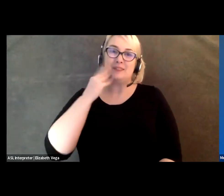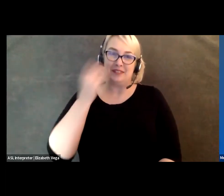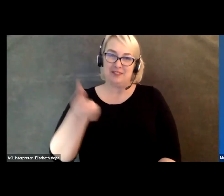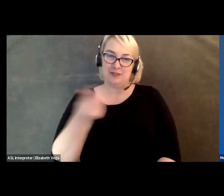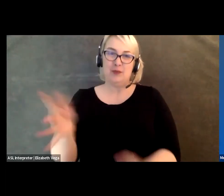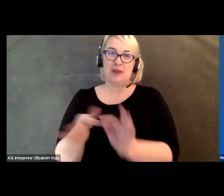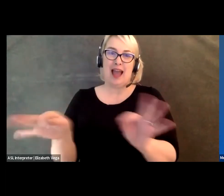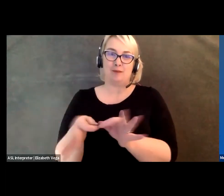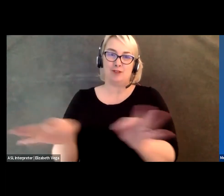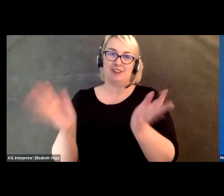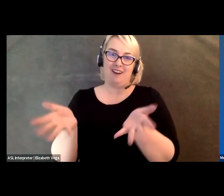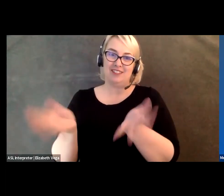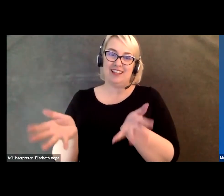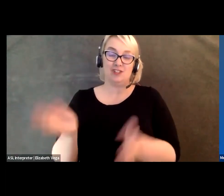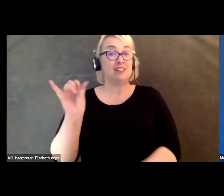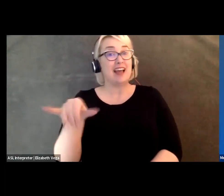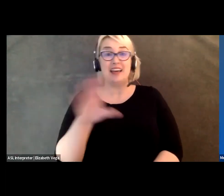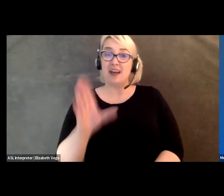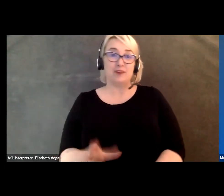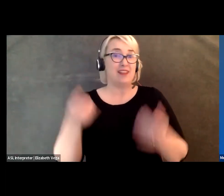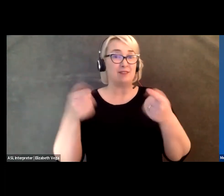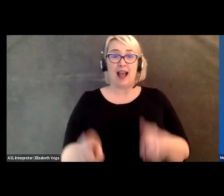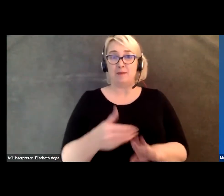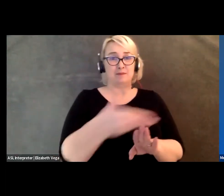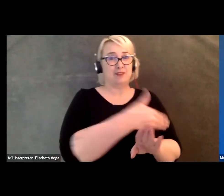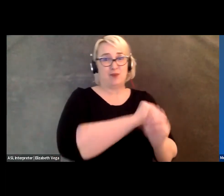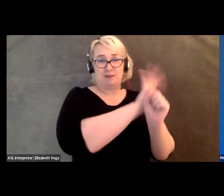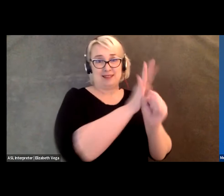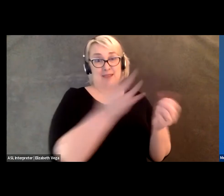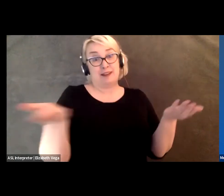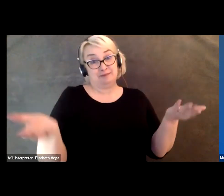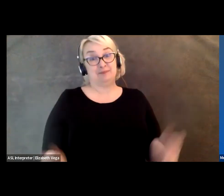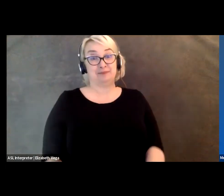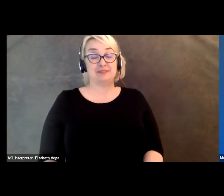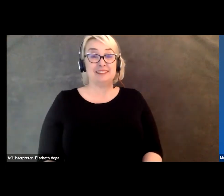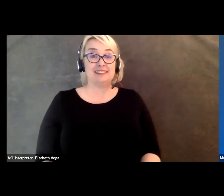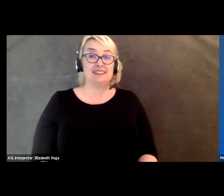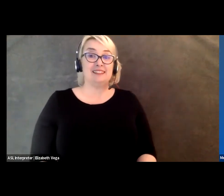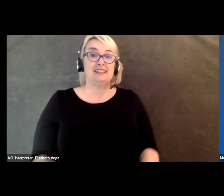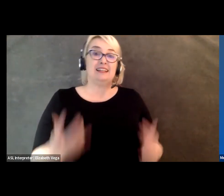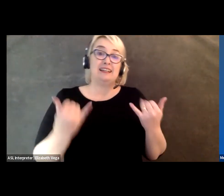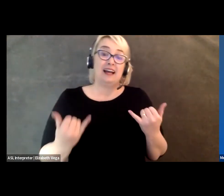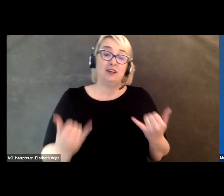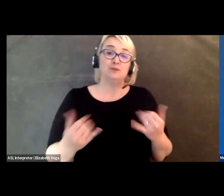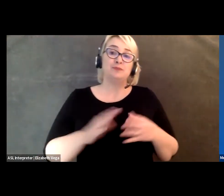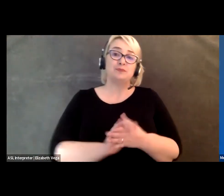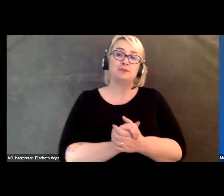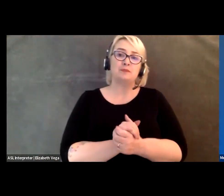That would have never happened without the pandemic. Now, all of deaf and hard of hearing people have thrived